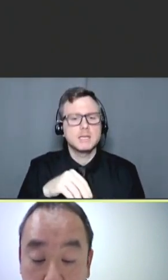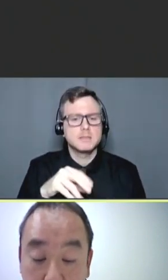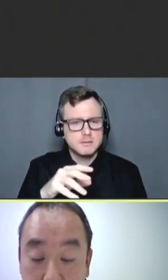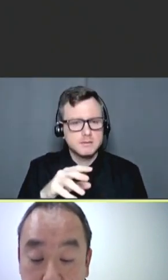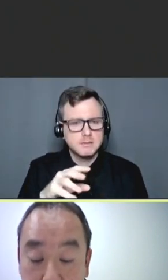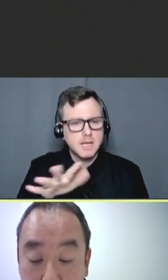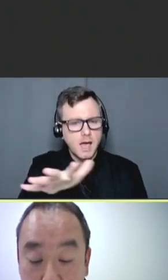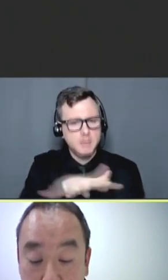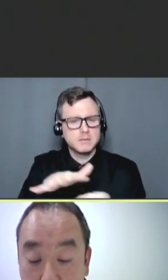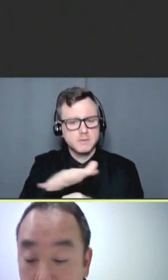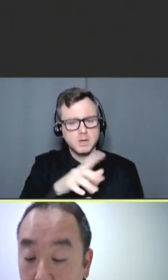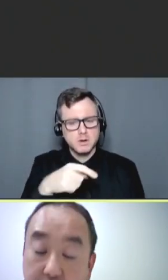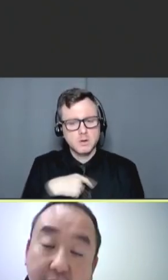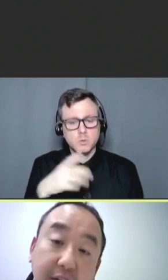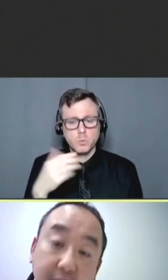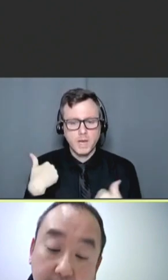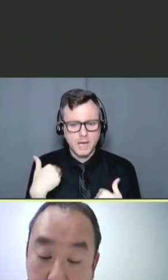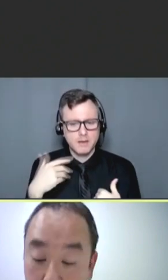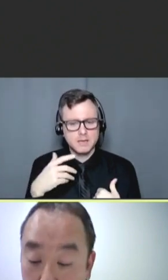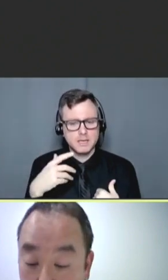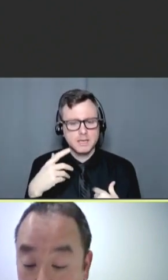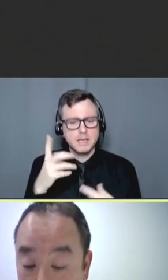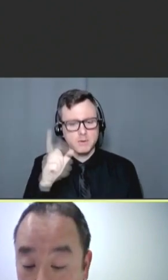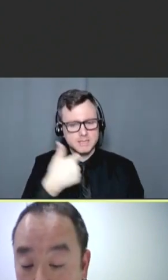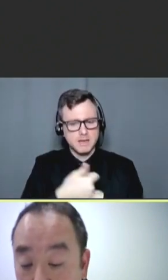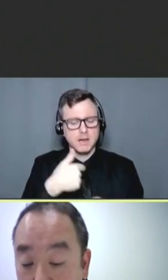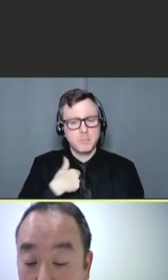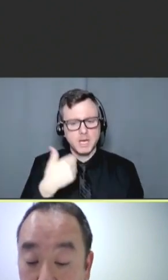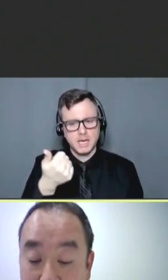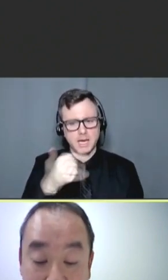50,000 plus residents, making it the third largest city in Cuyahoga County, as well as